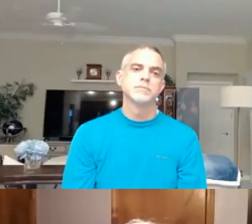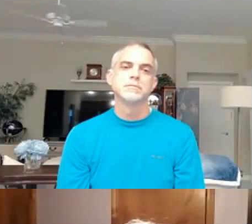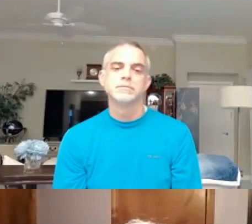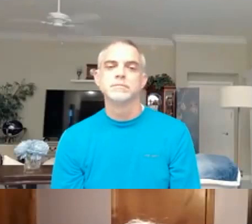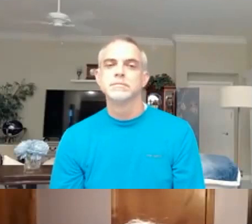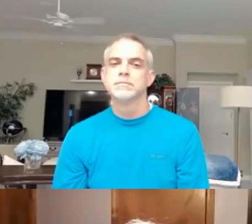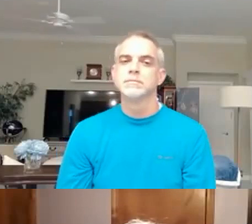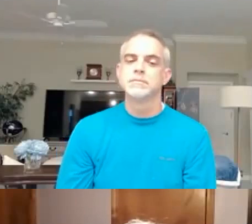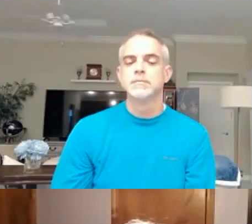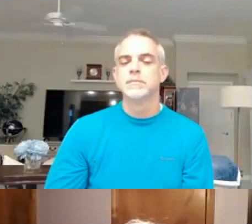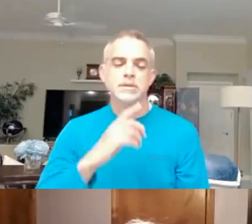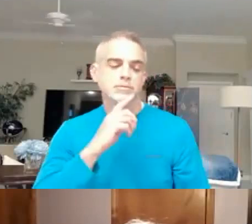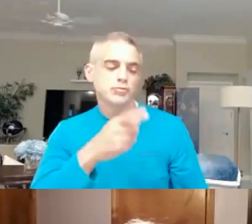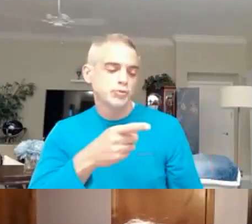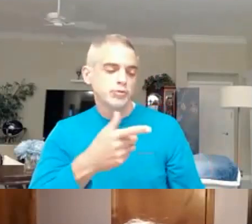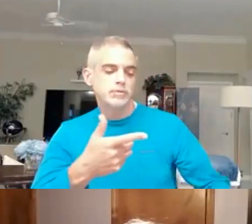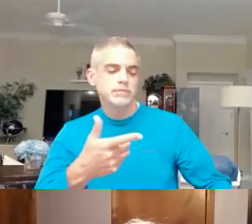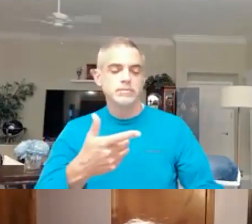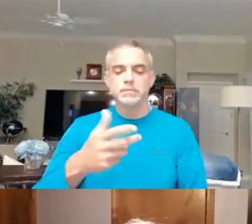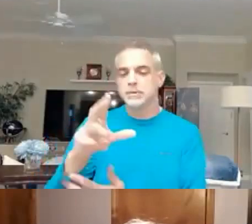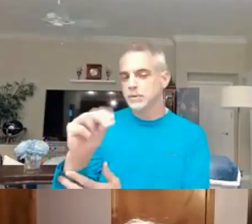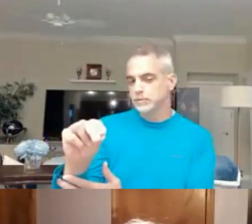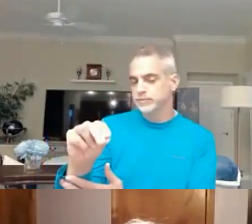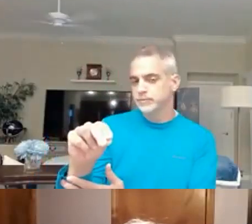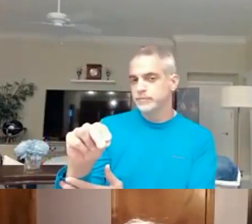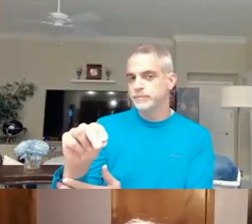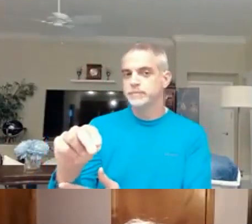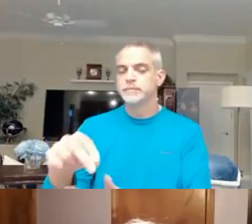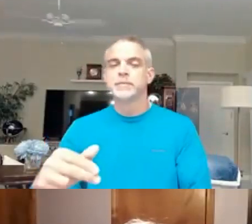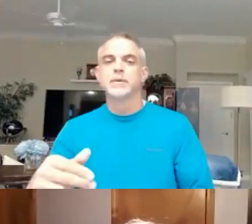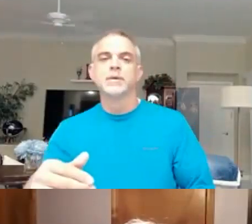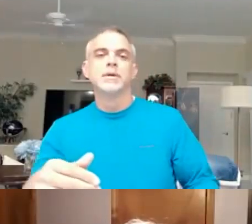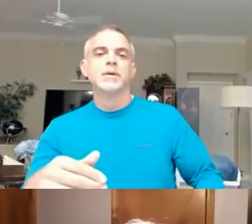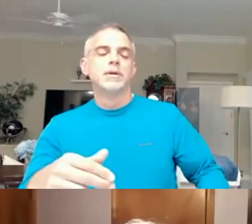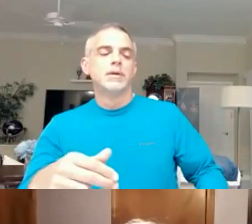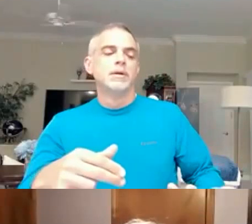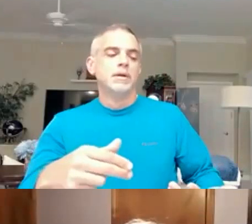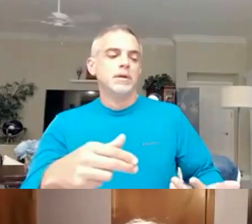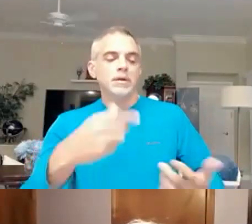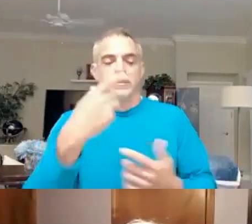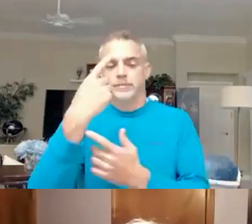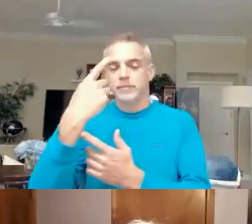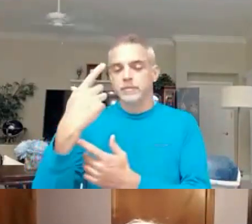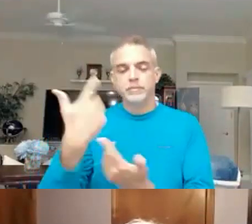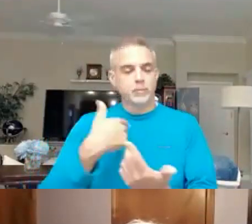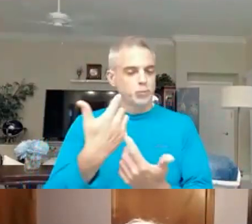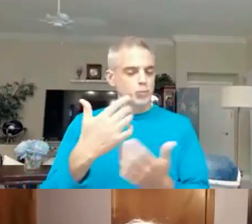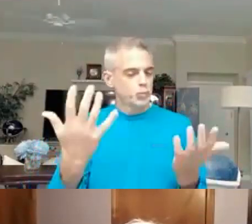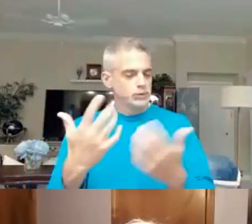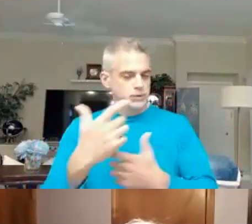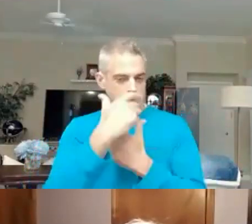Mark: Well really, no.